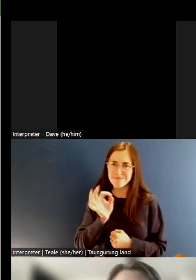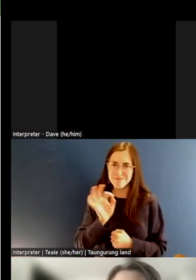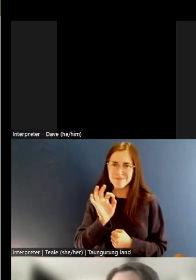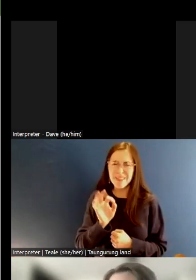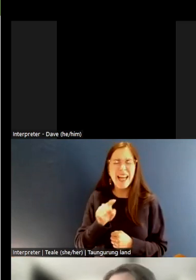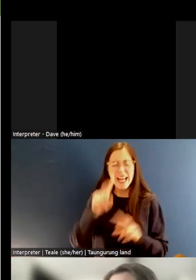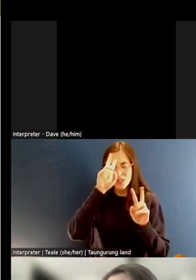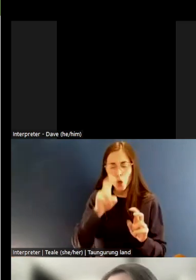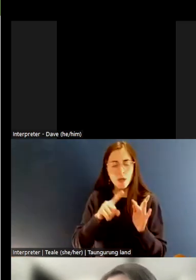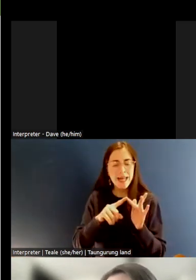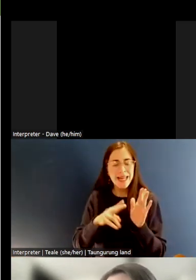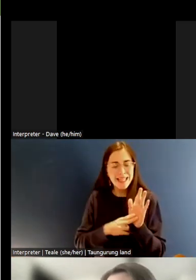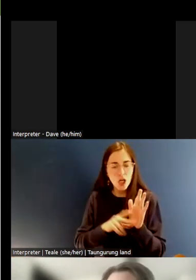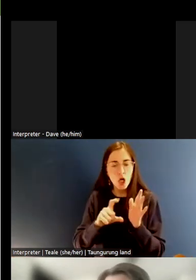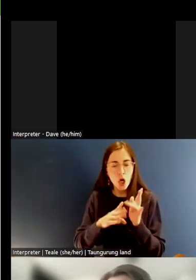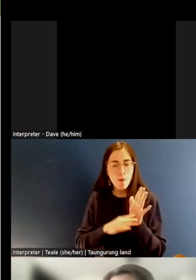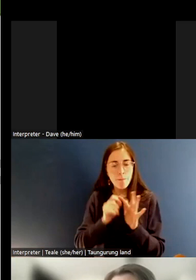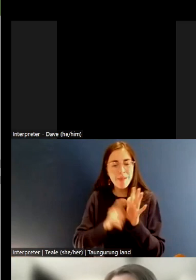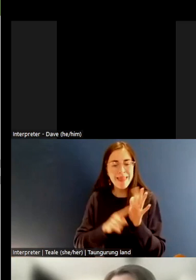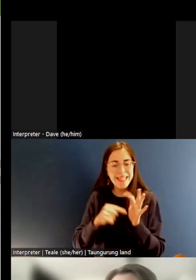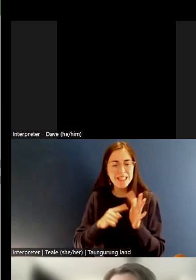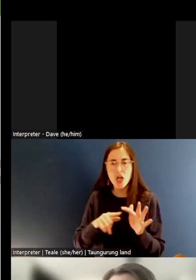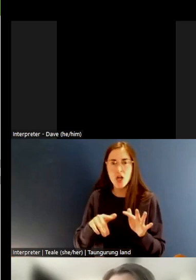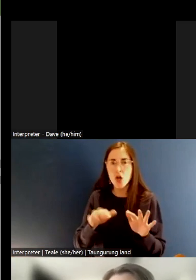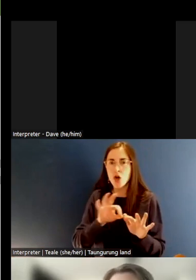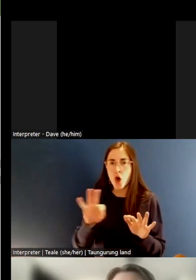So not everybody who has the gene change shows up a problem.